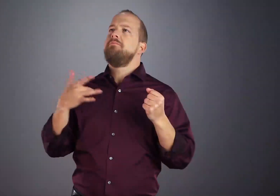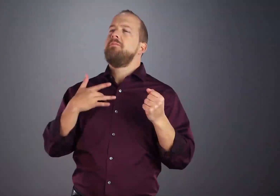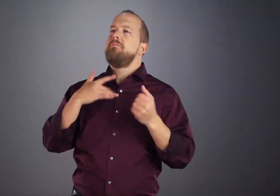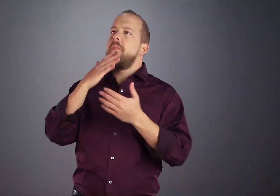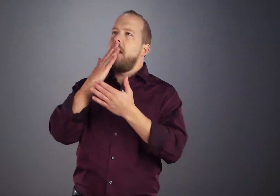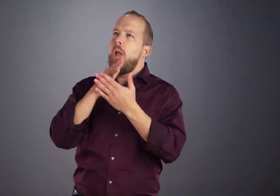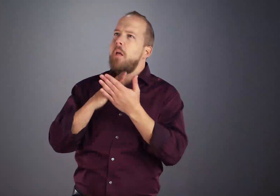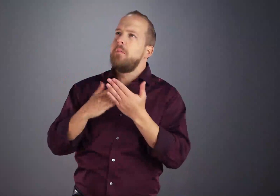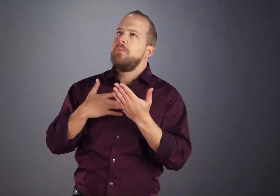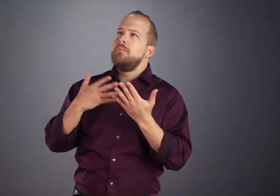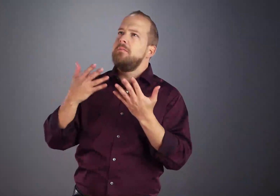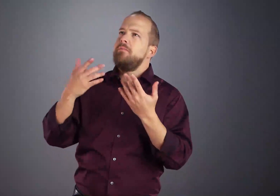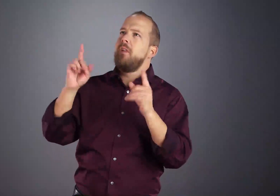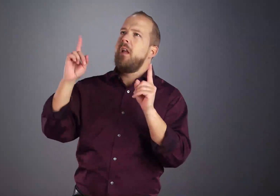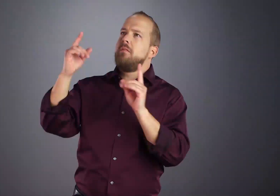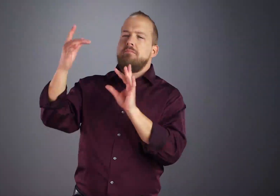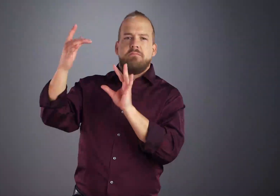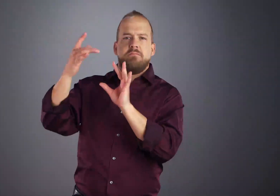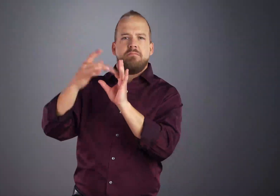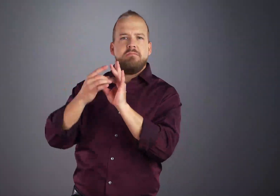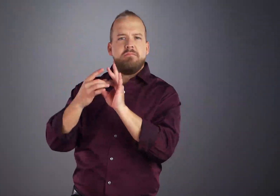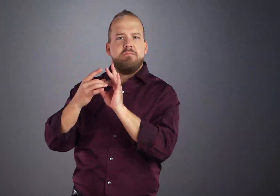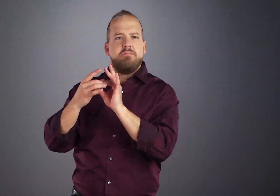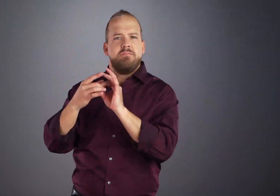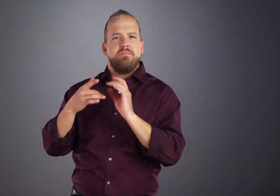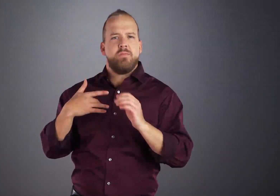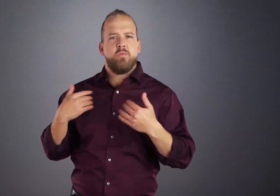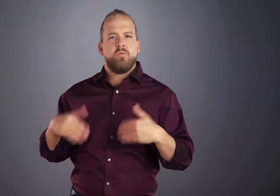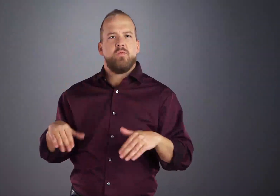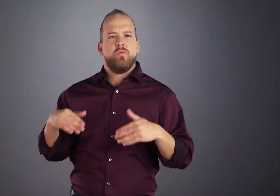There had been a humble willingness to have Him with me —